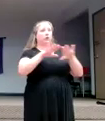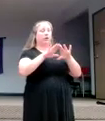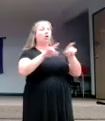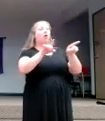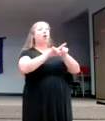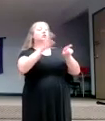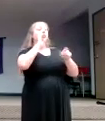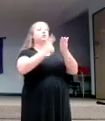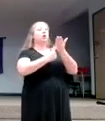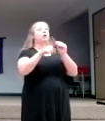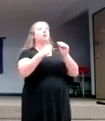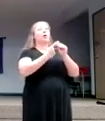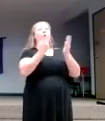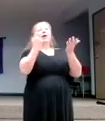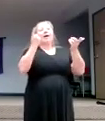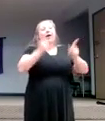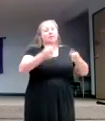talk about what's going to happen during construction